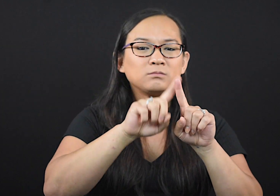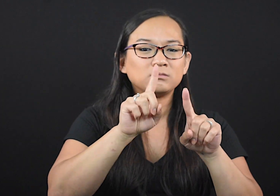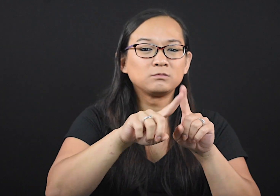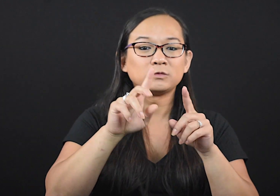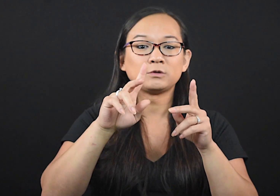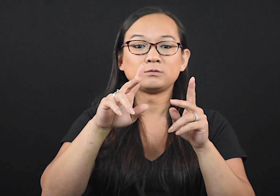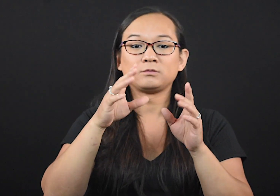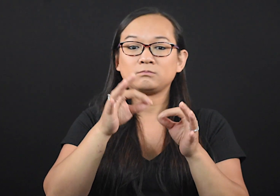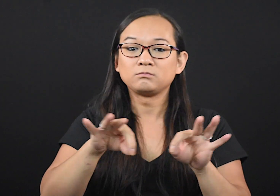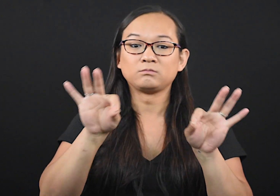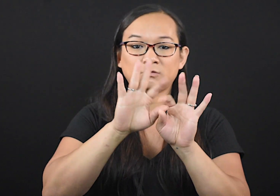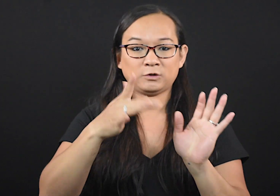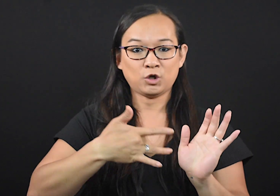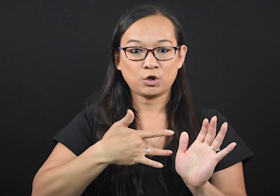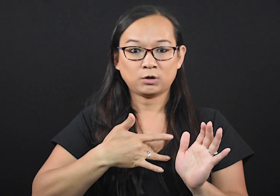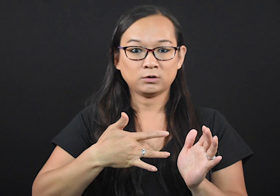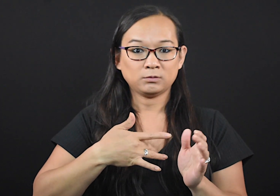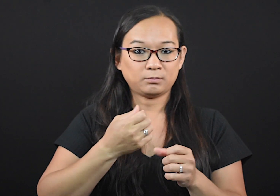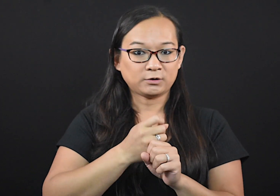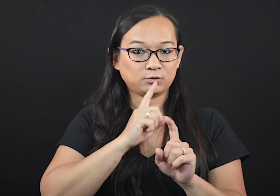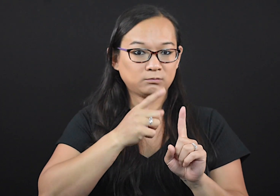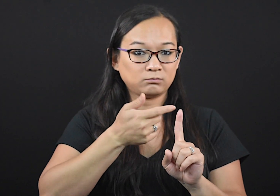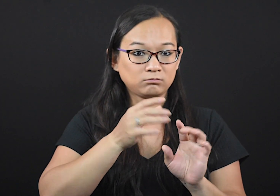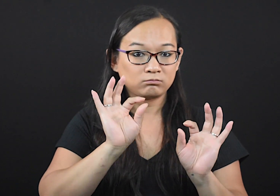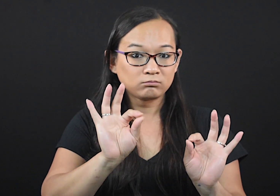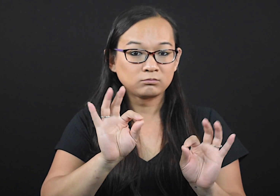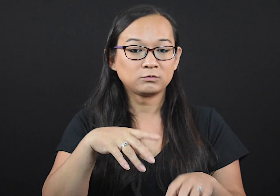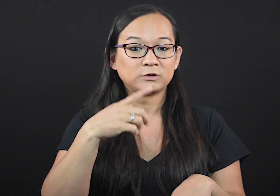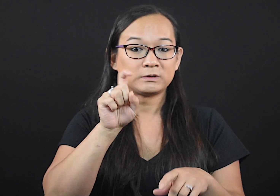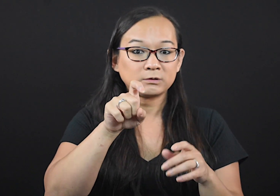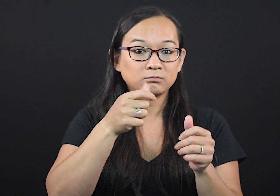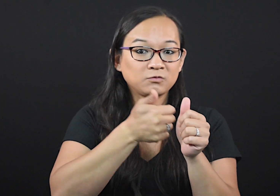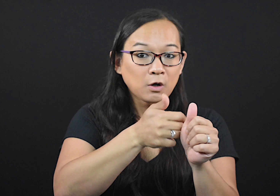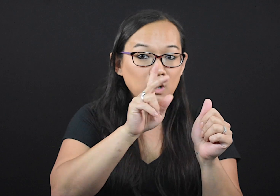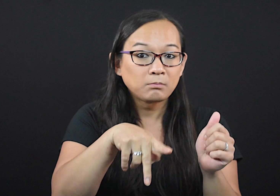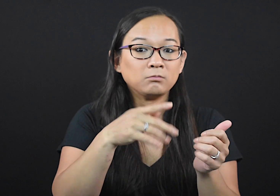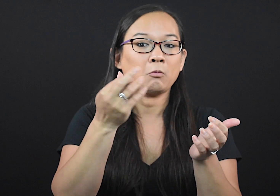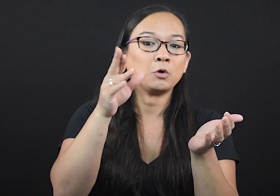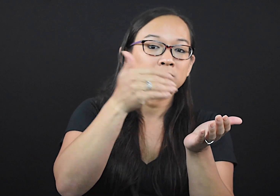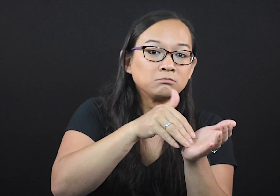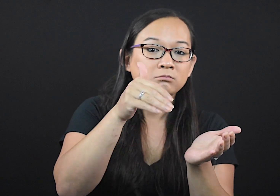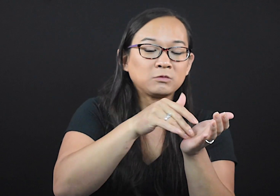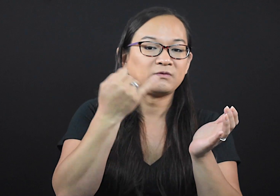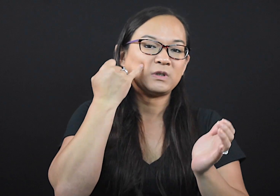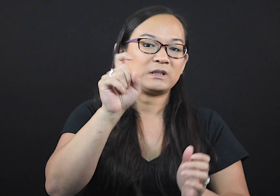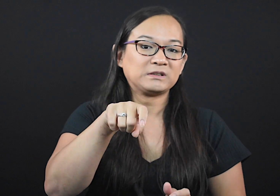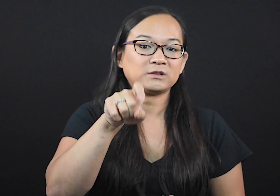and a test for critical congenital heart defects) and do any repeat or follow-up testing, if